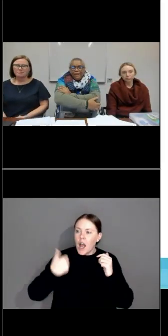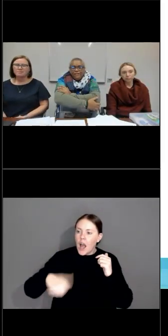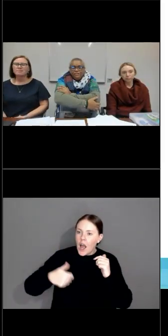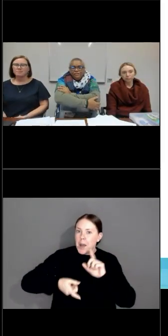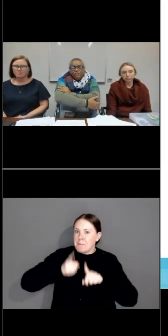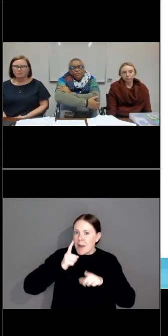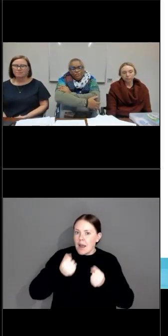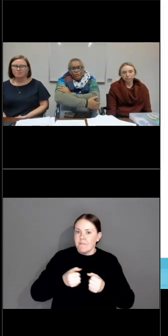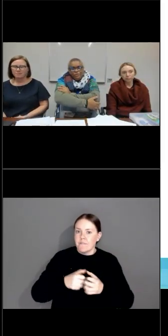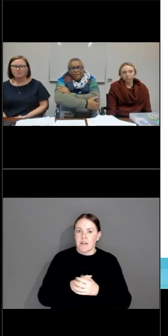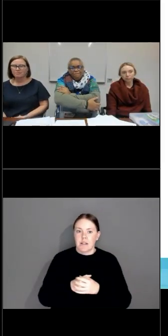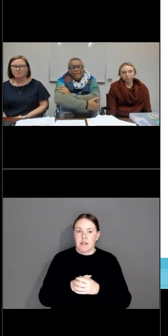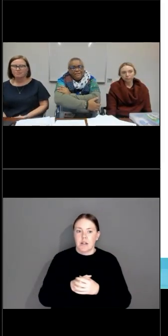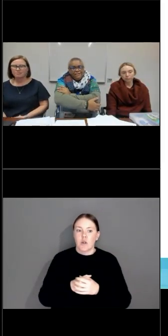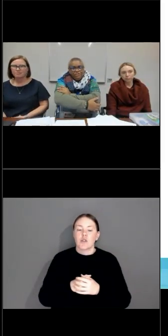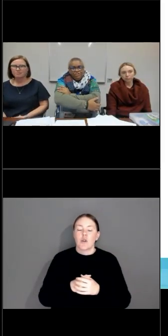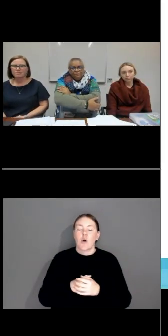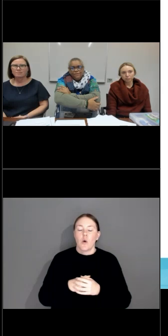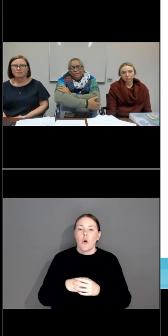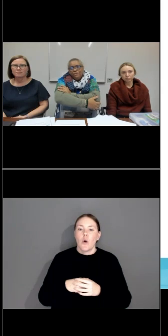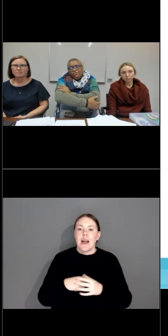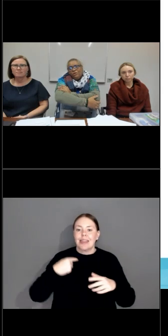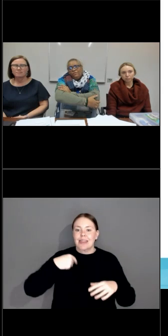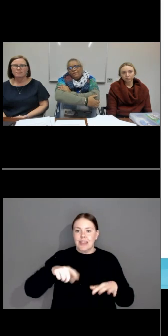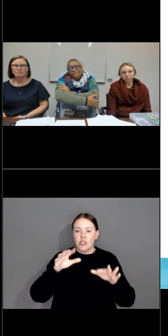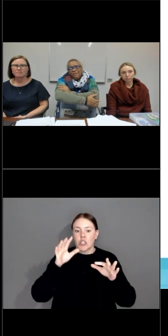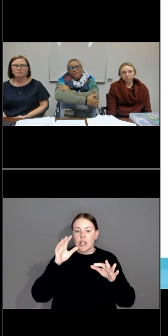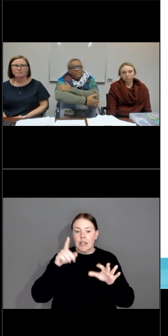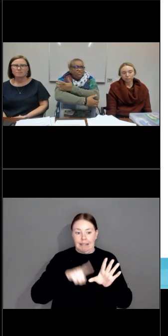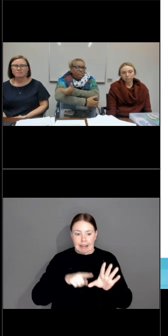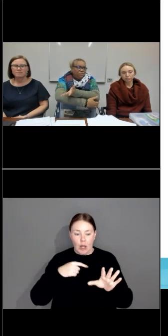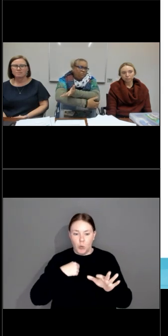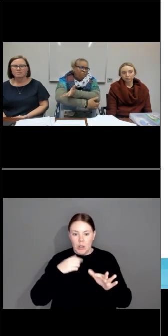so that you can choose and then make a decision so the information session is what we're doing